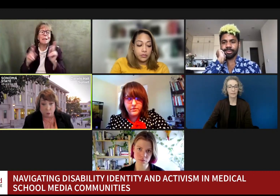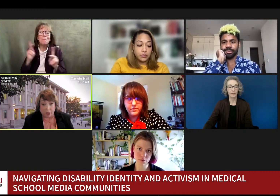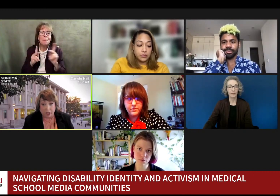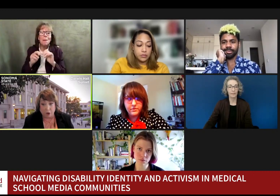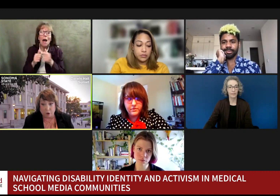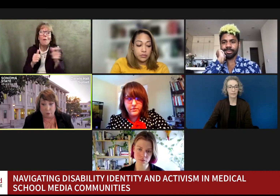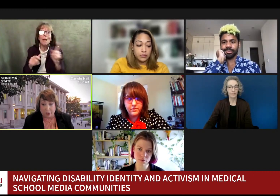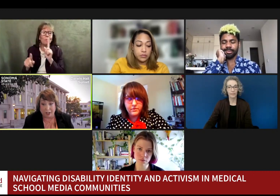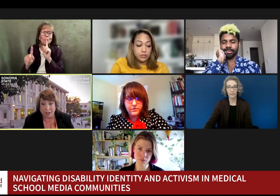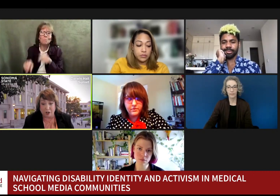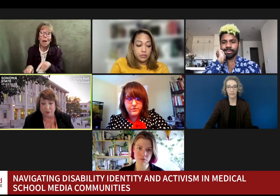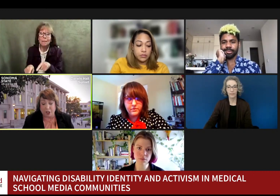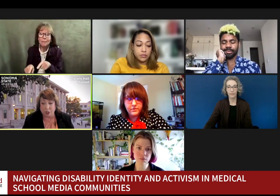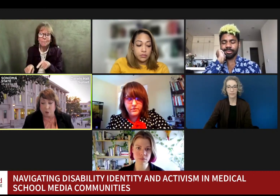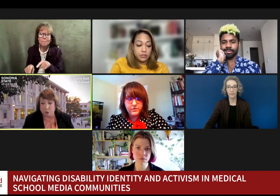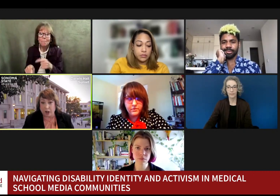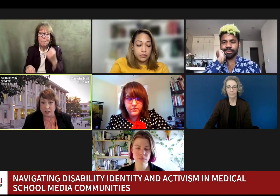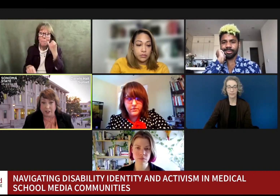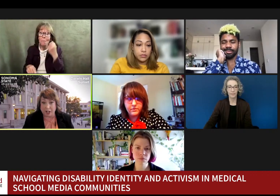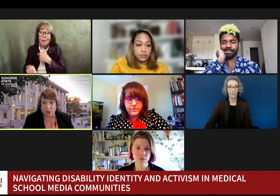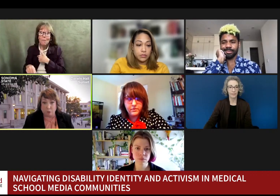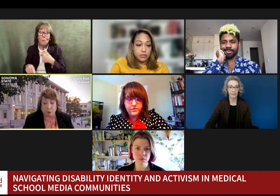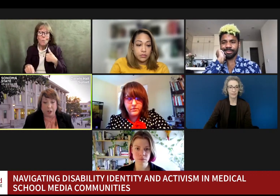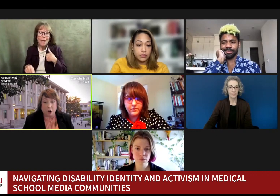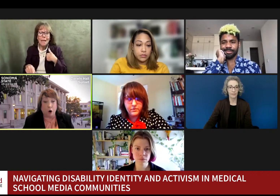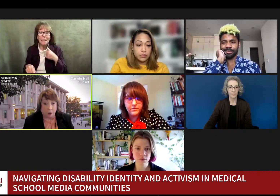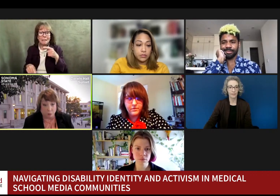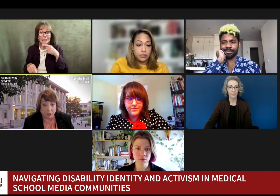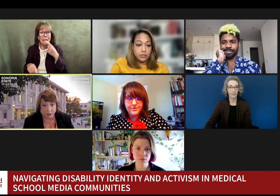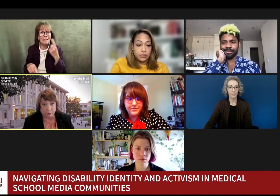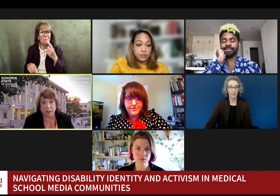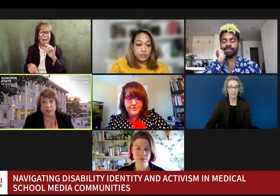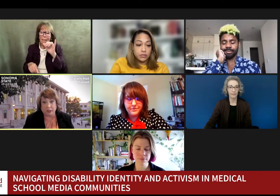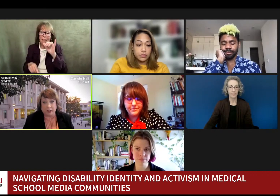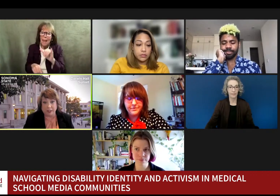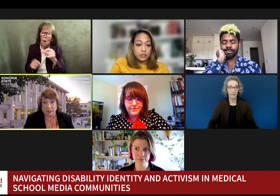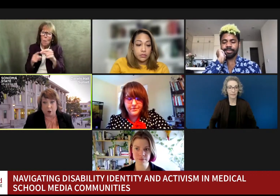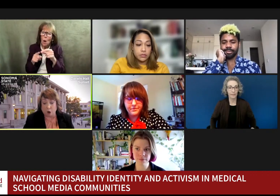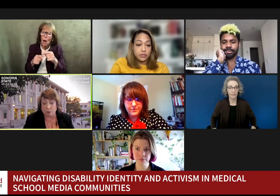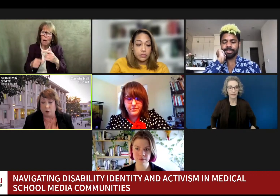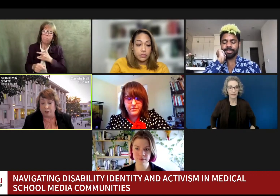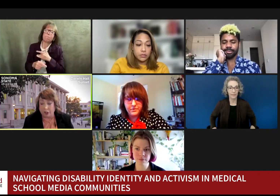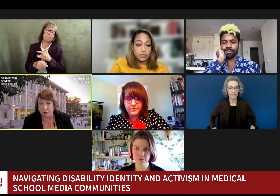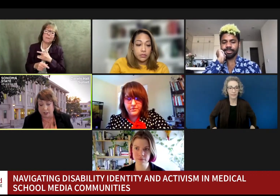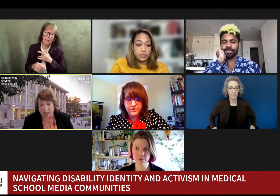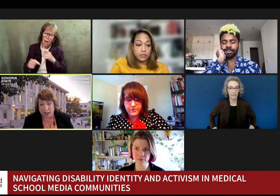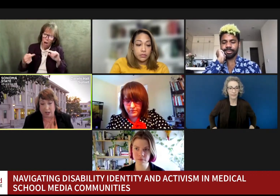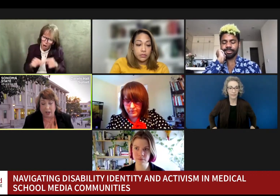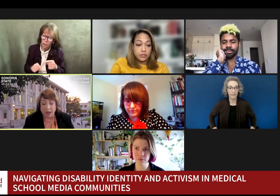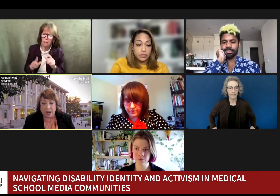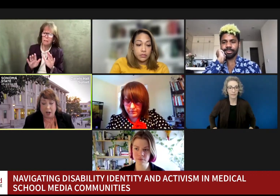when we even express that we're being harmed, right? That this is a harmful thing you're saying.